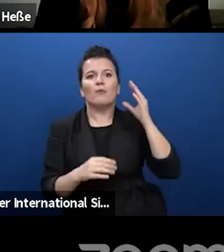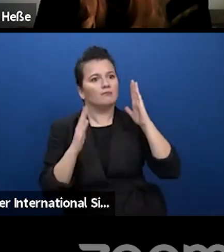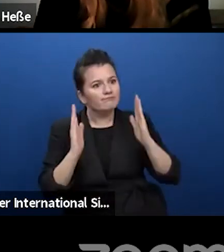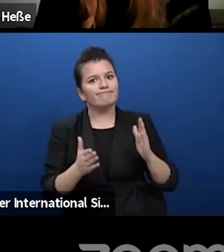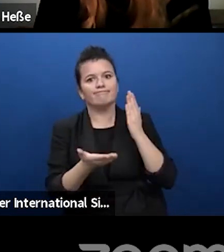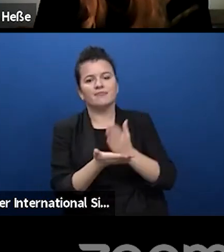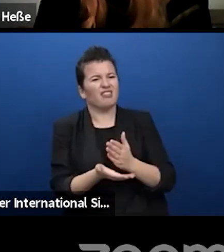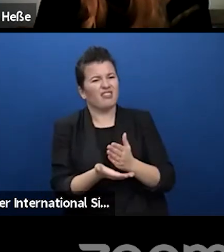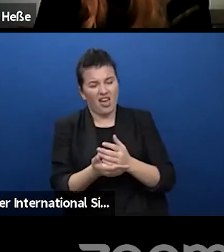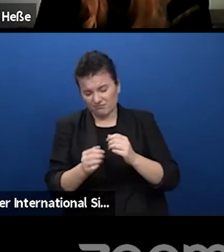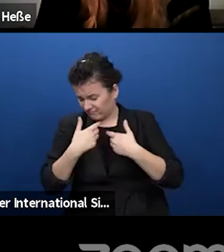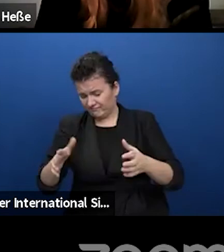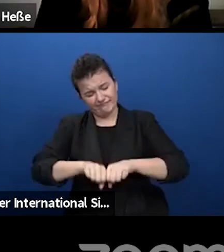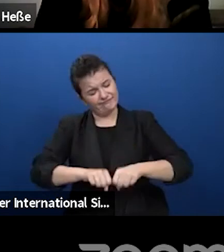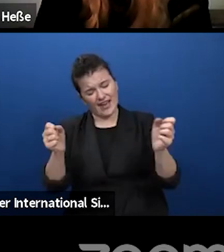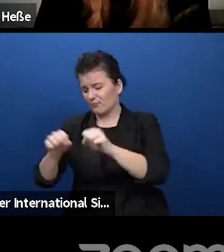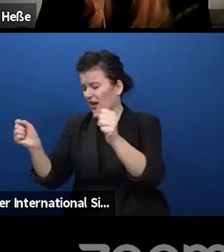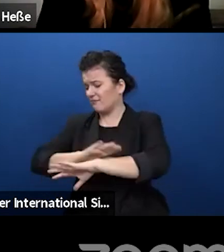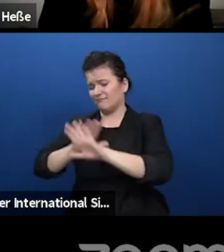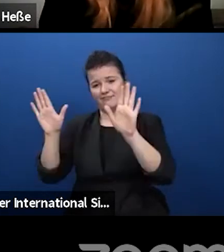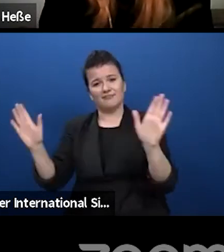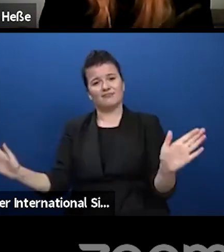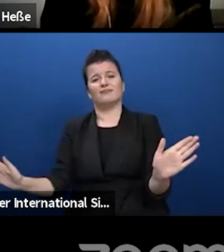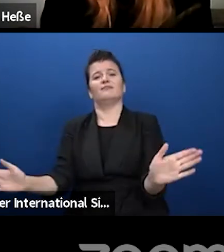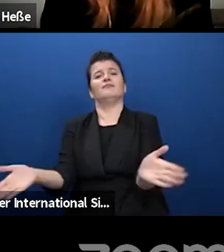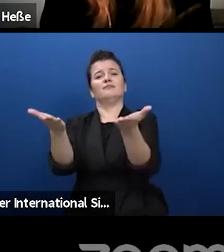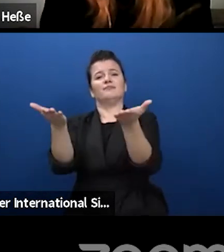normally people who work with movement either they did it very like very young or they just